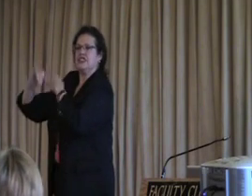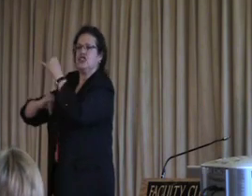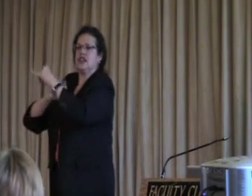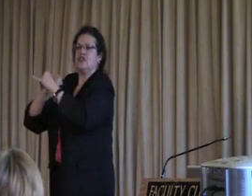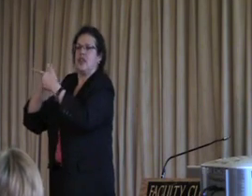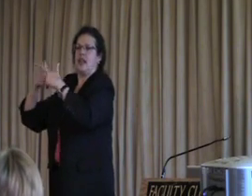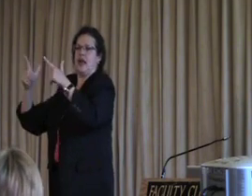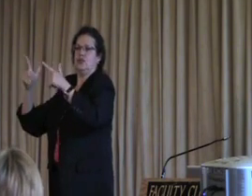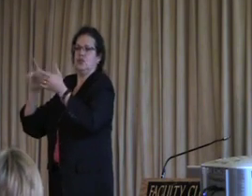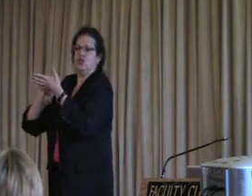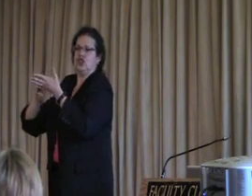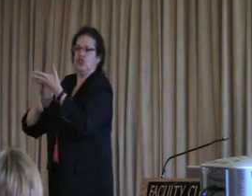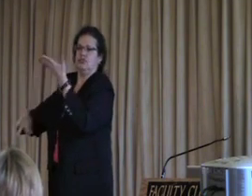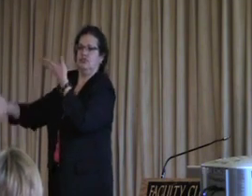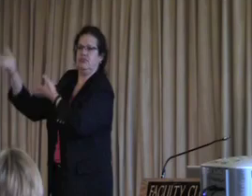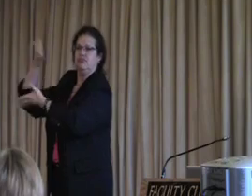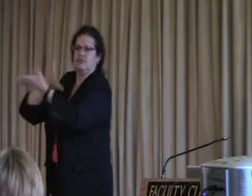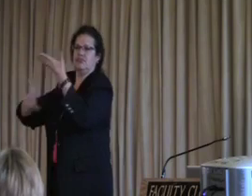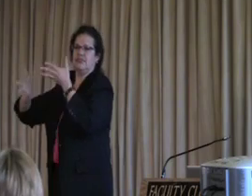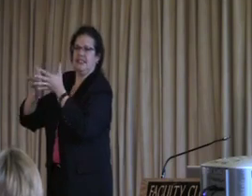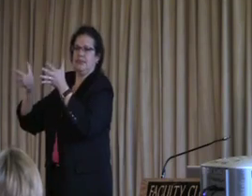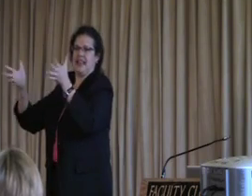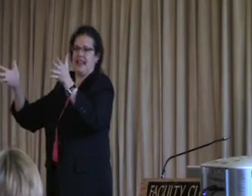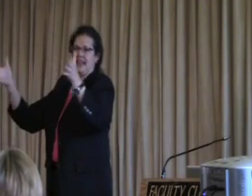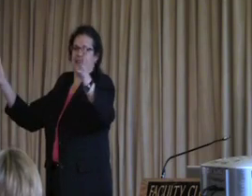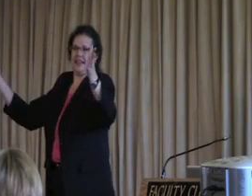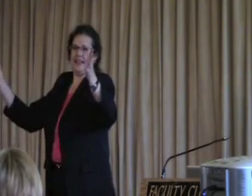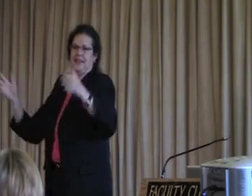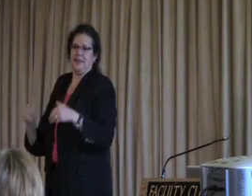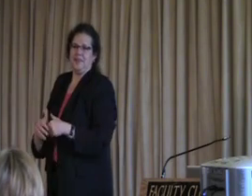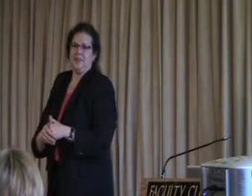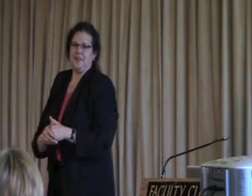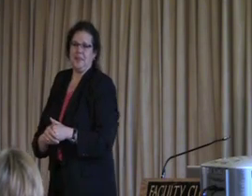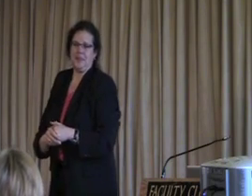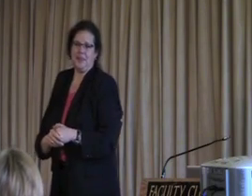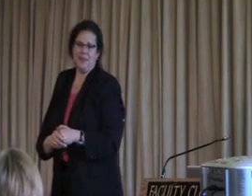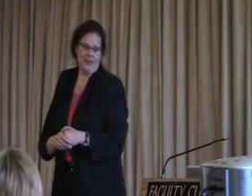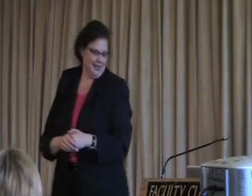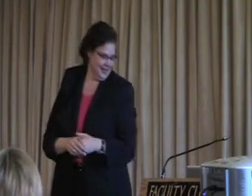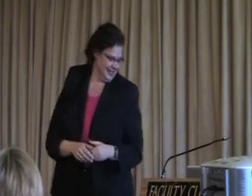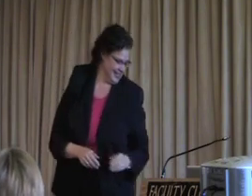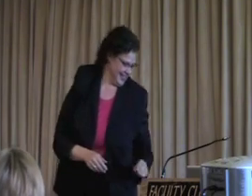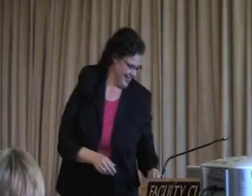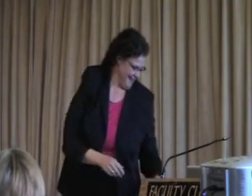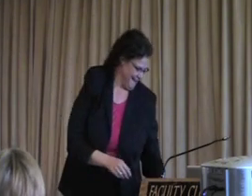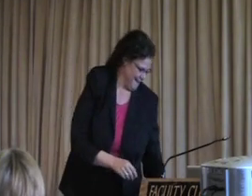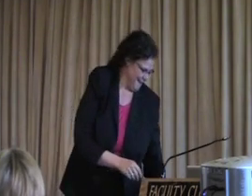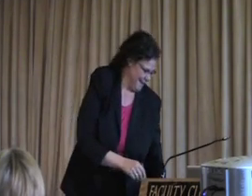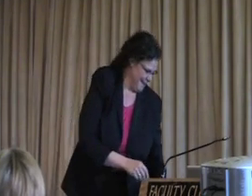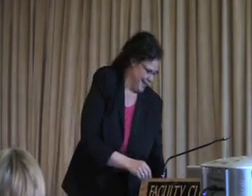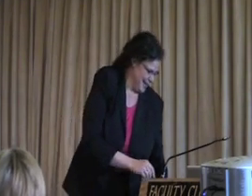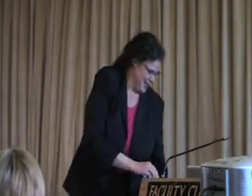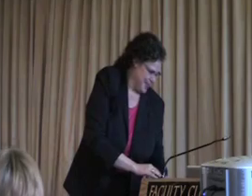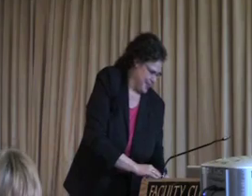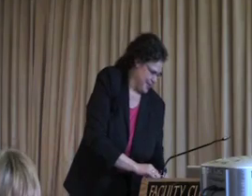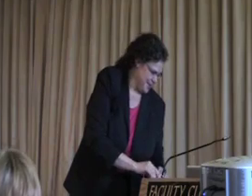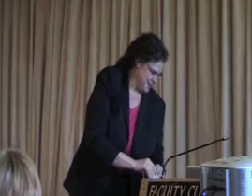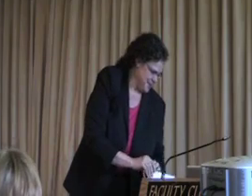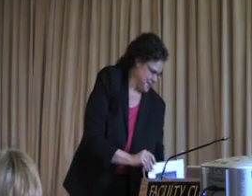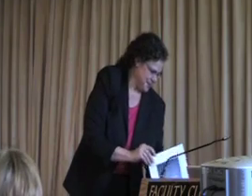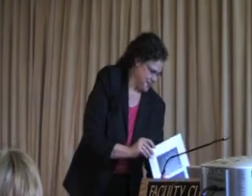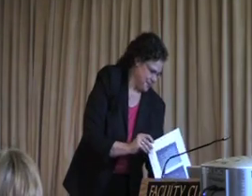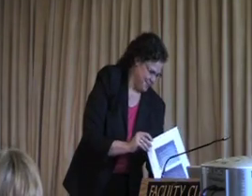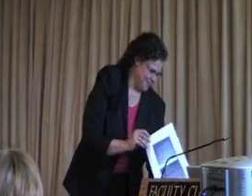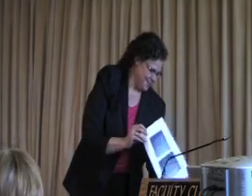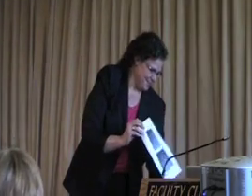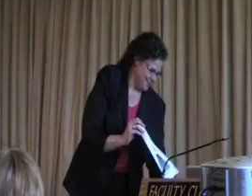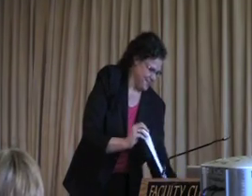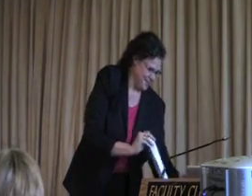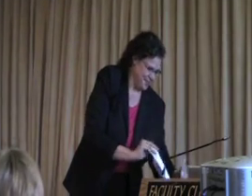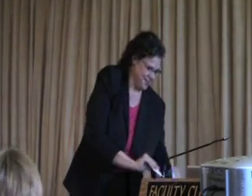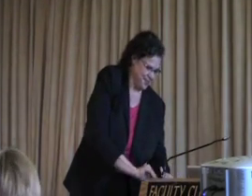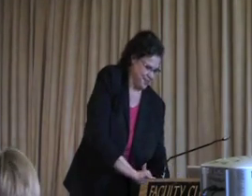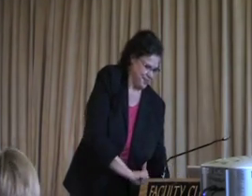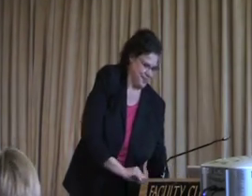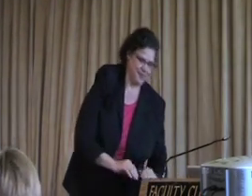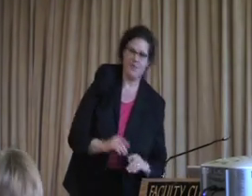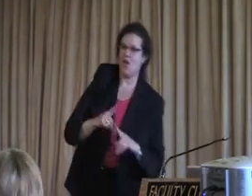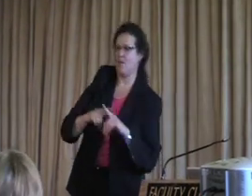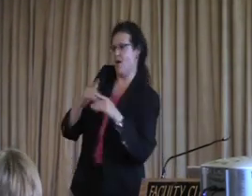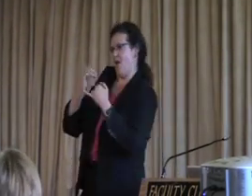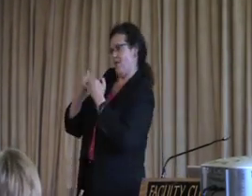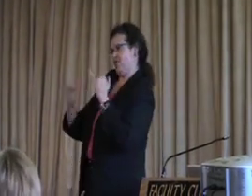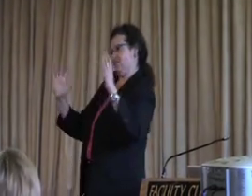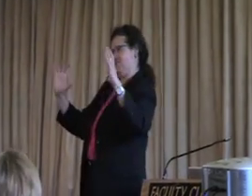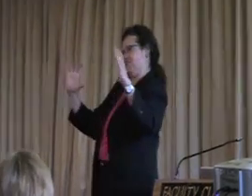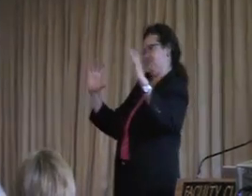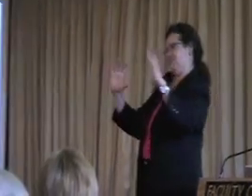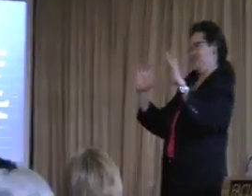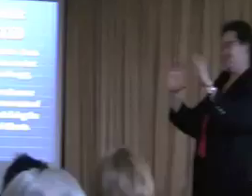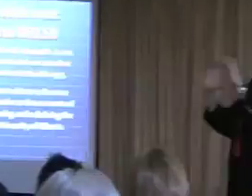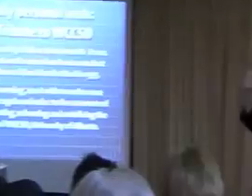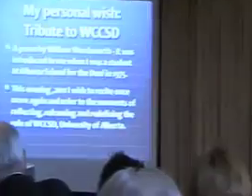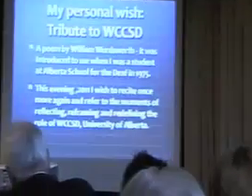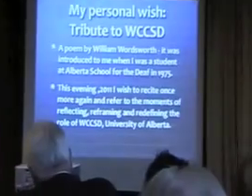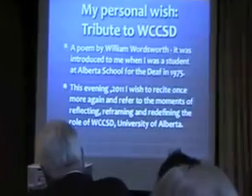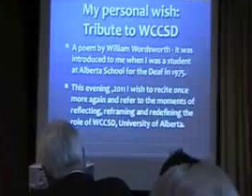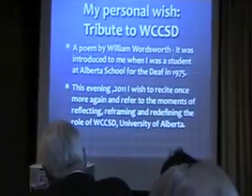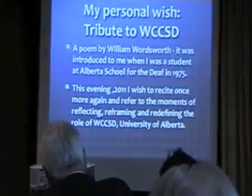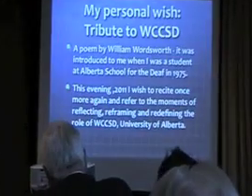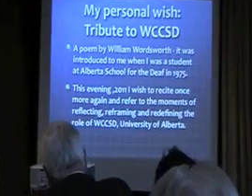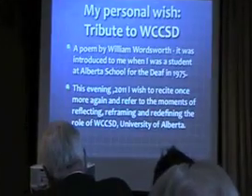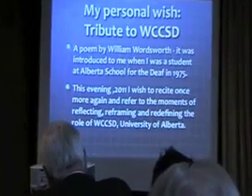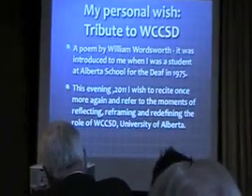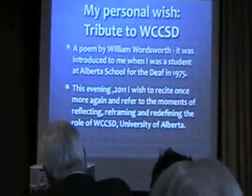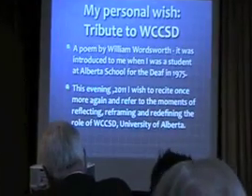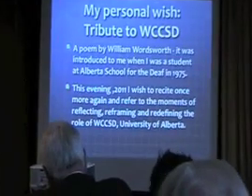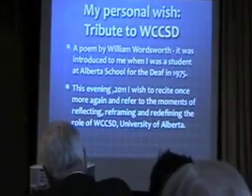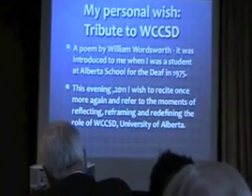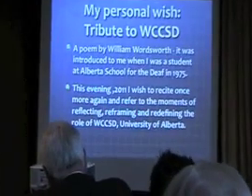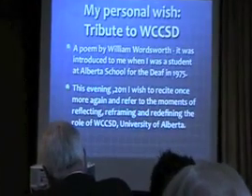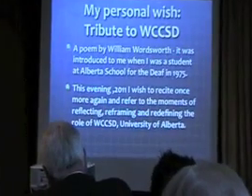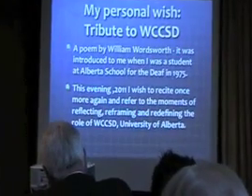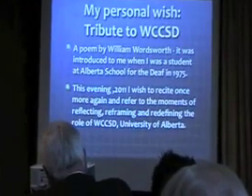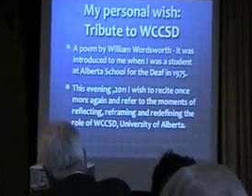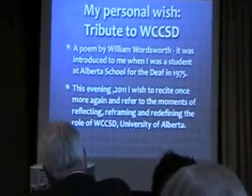speech therapy, and that training is with integration. My last piece that I wanted to